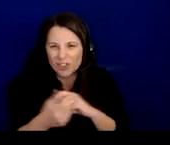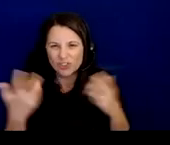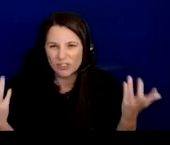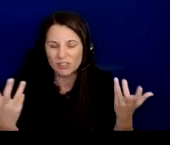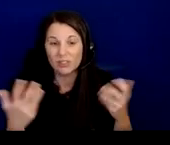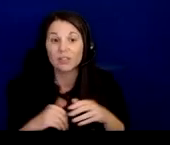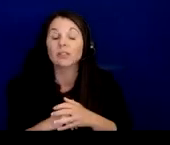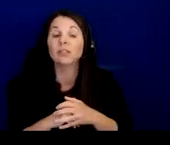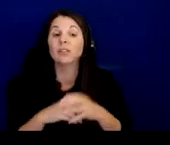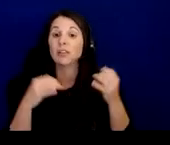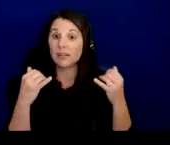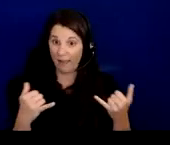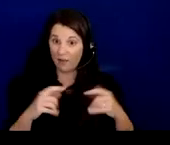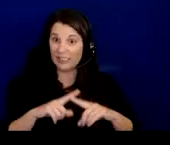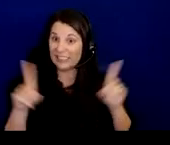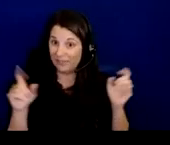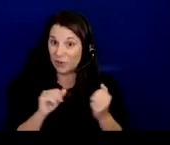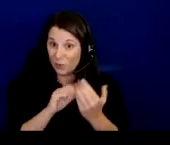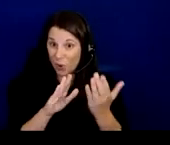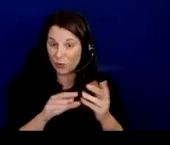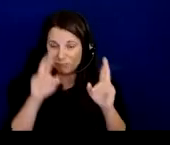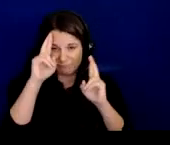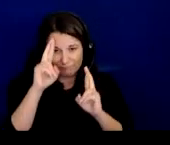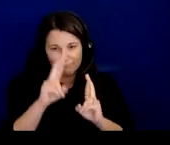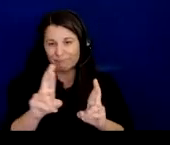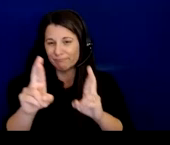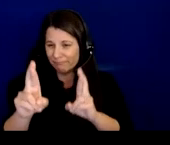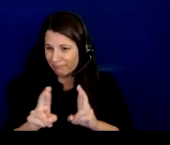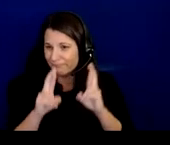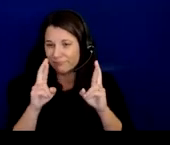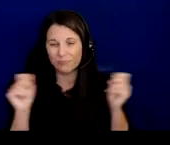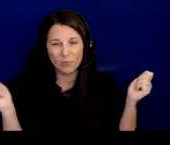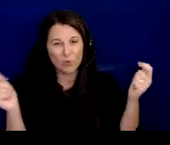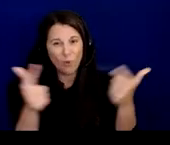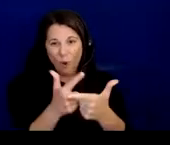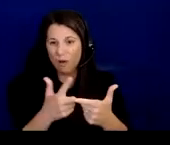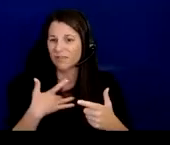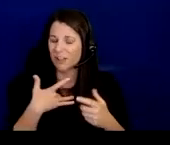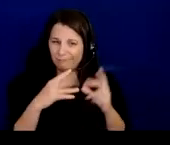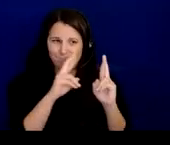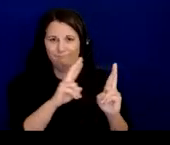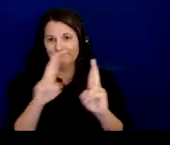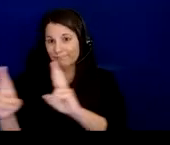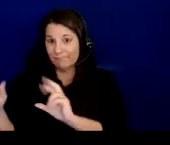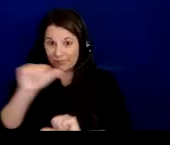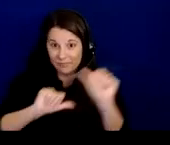mutual respect across the board, with all the stakeholders, that's what creates that authentic relationship.